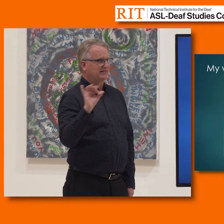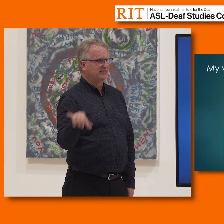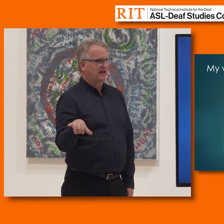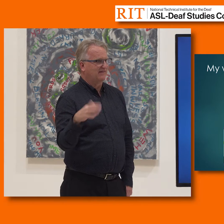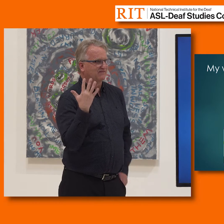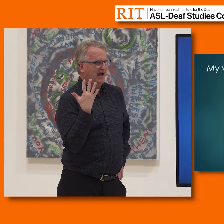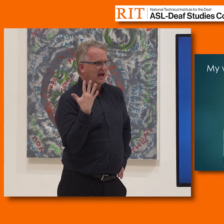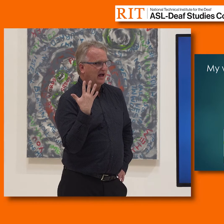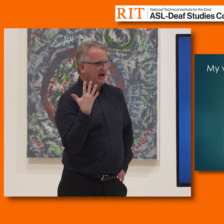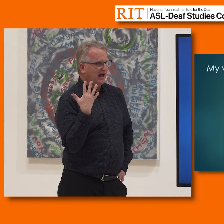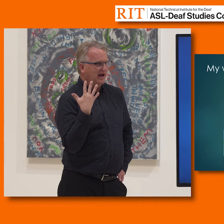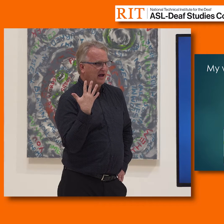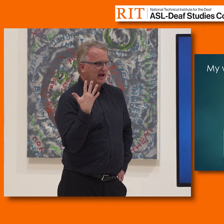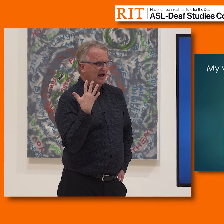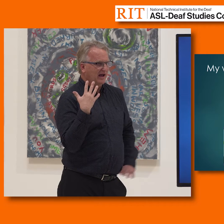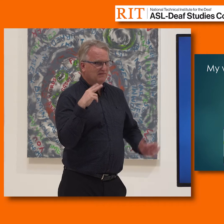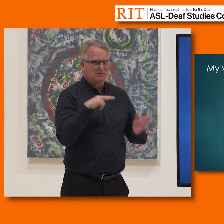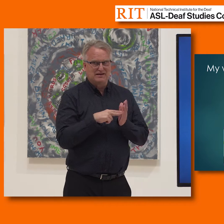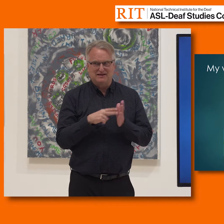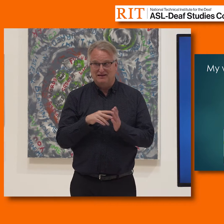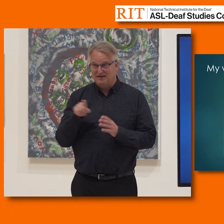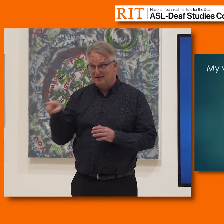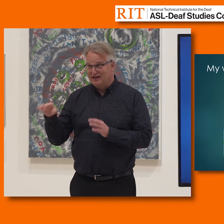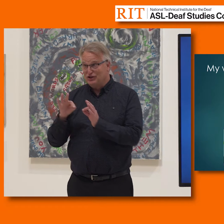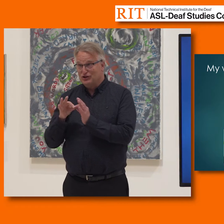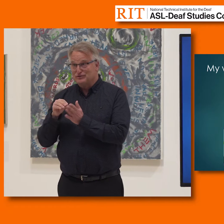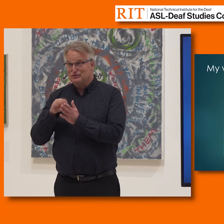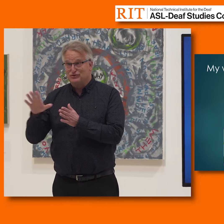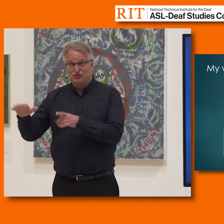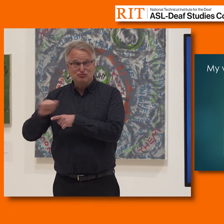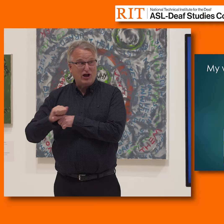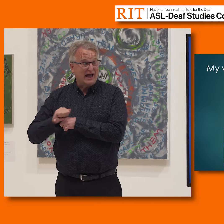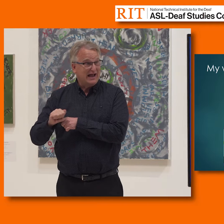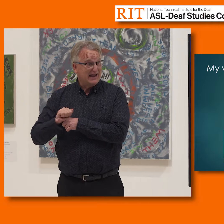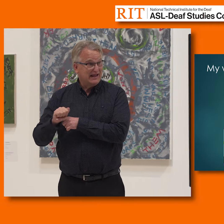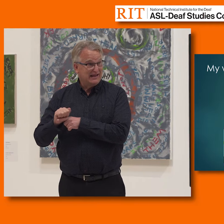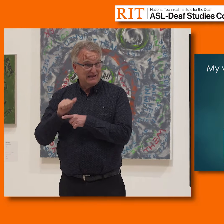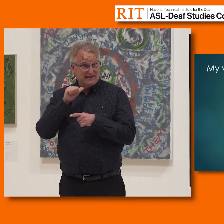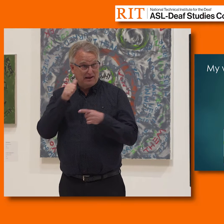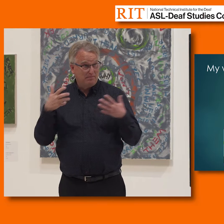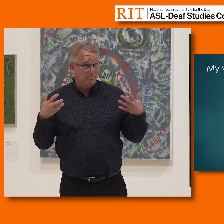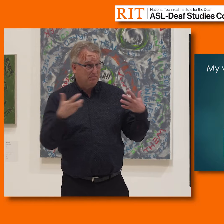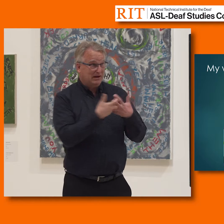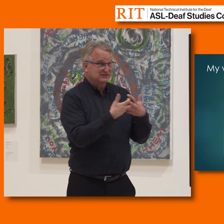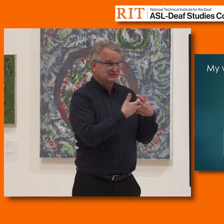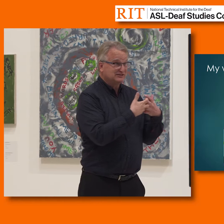Do I ask my team interpreter? So, there were, like, these 5 interpreters who were student interpreters